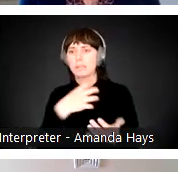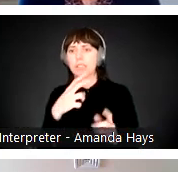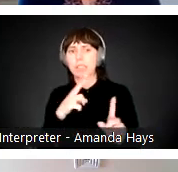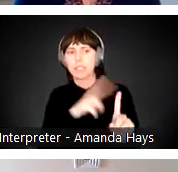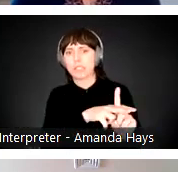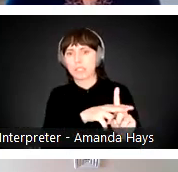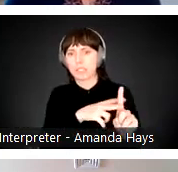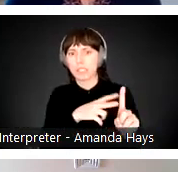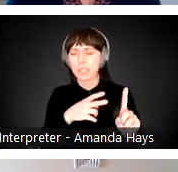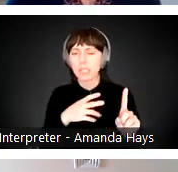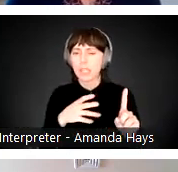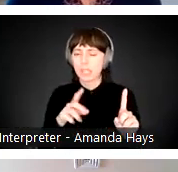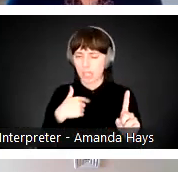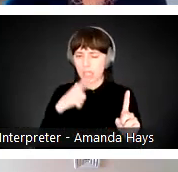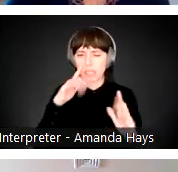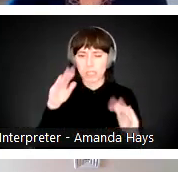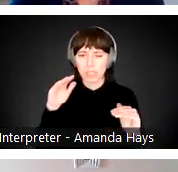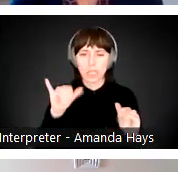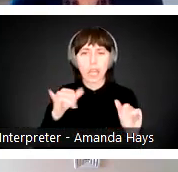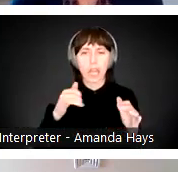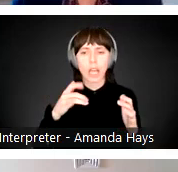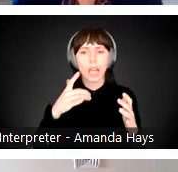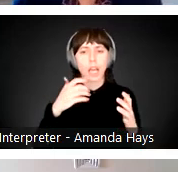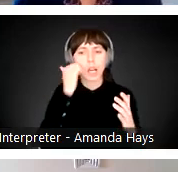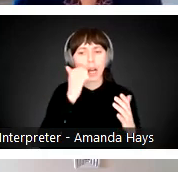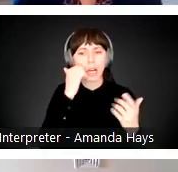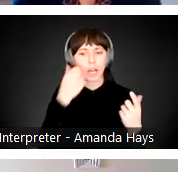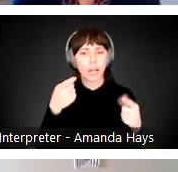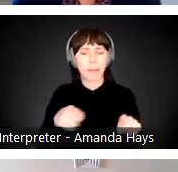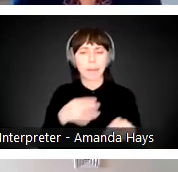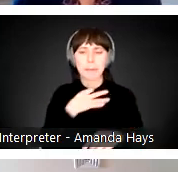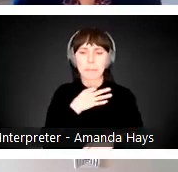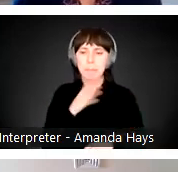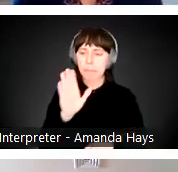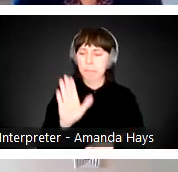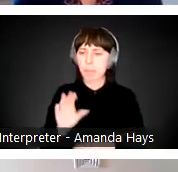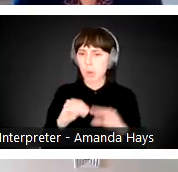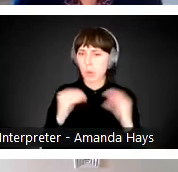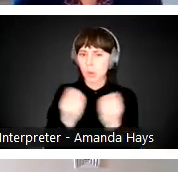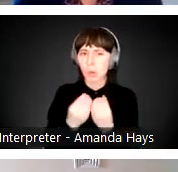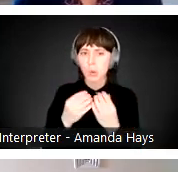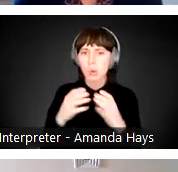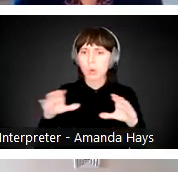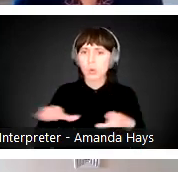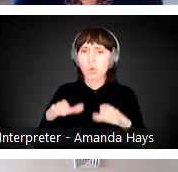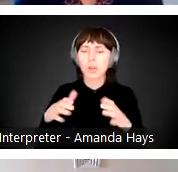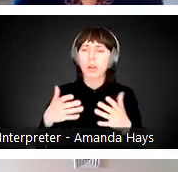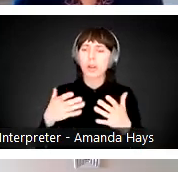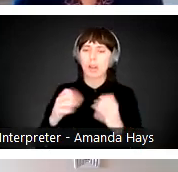any organization doing broad advocacy or even a class action lawsuit?